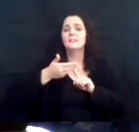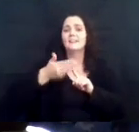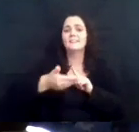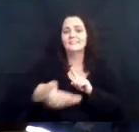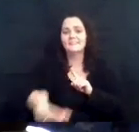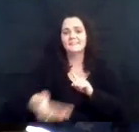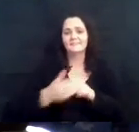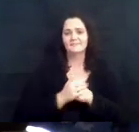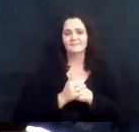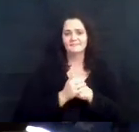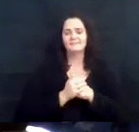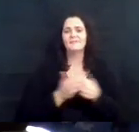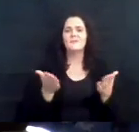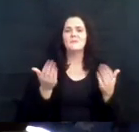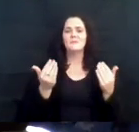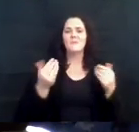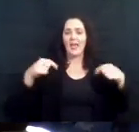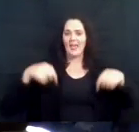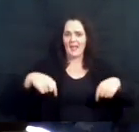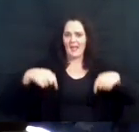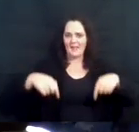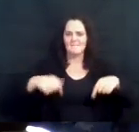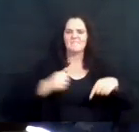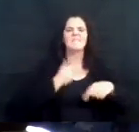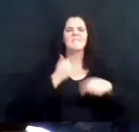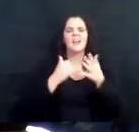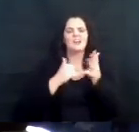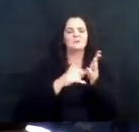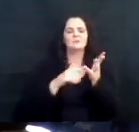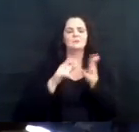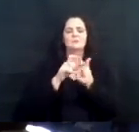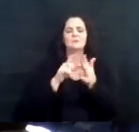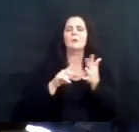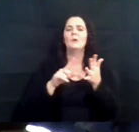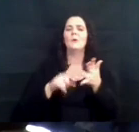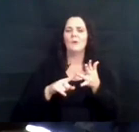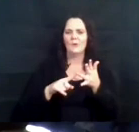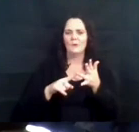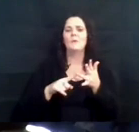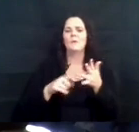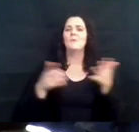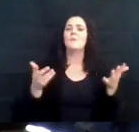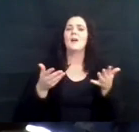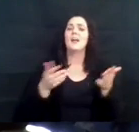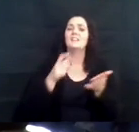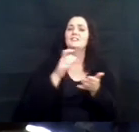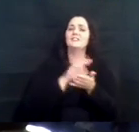So, welcome to my studio here in Chelmer and as I always say, I am sitting right